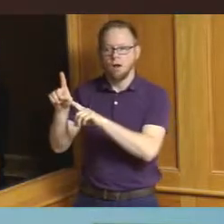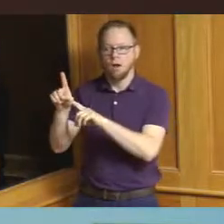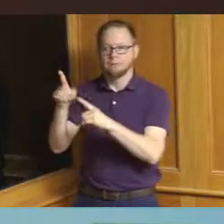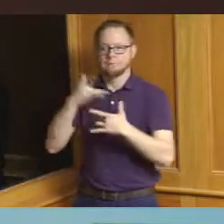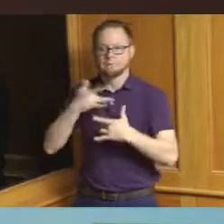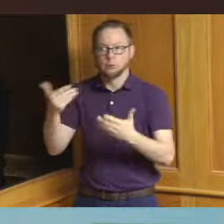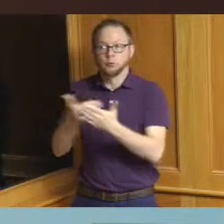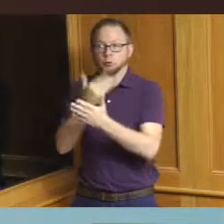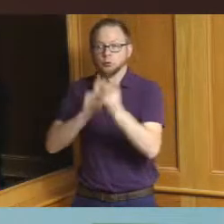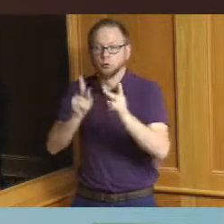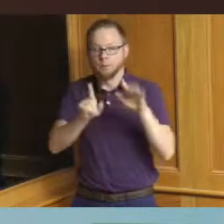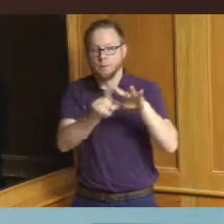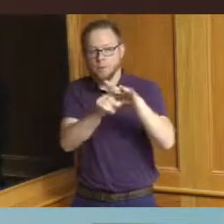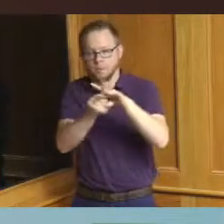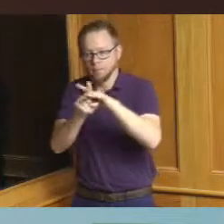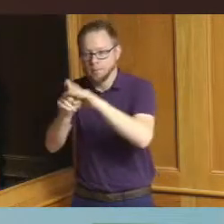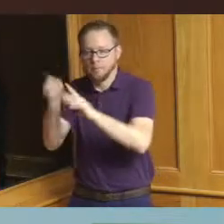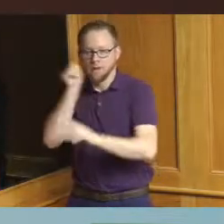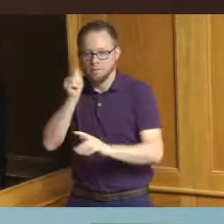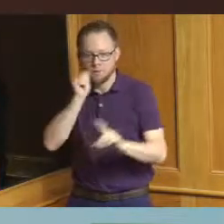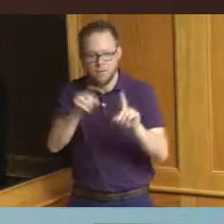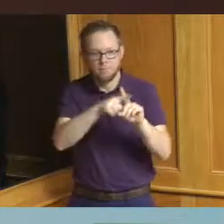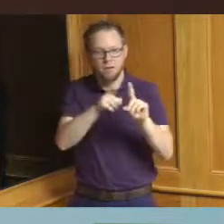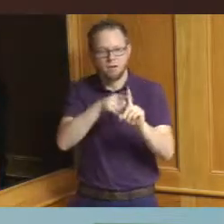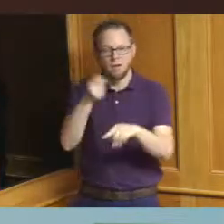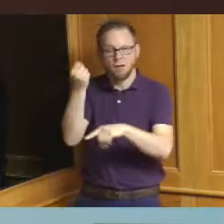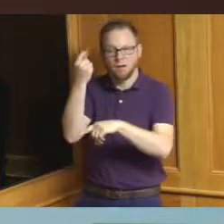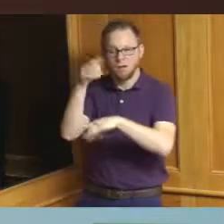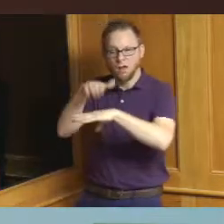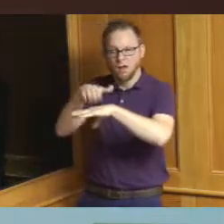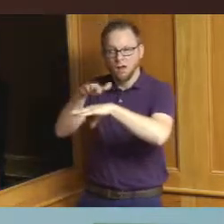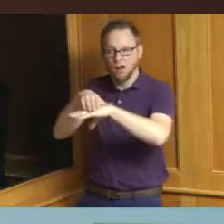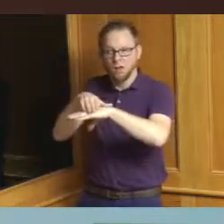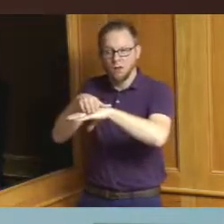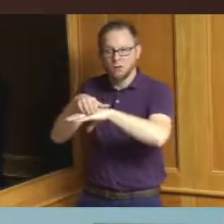caution last week i mentioned that there were two days of data dumps from the Ohio Department